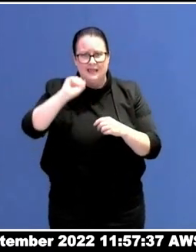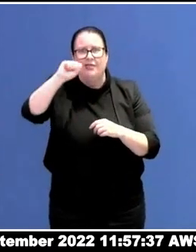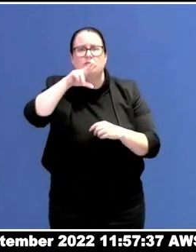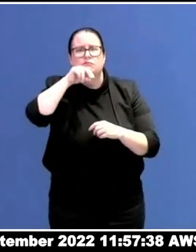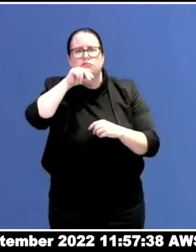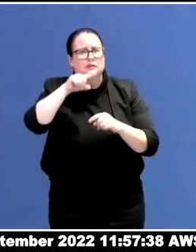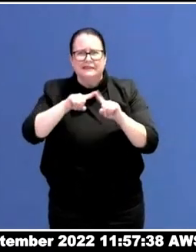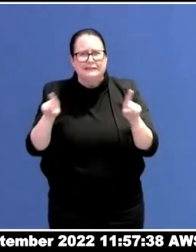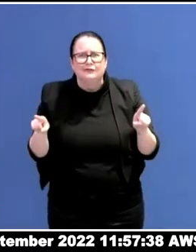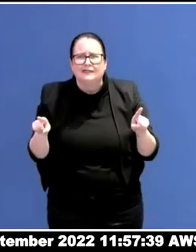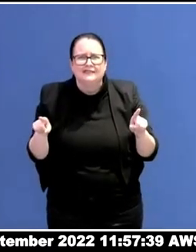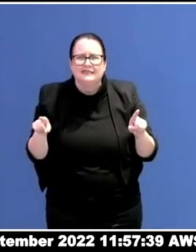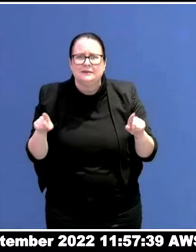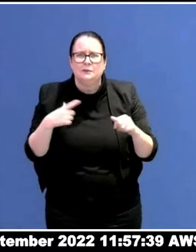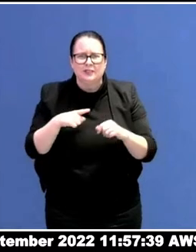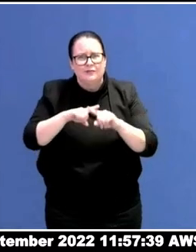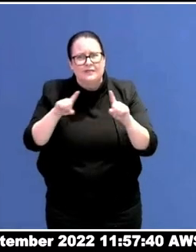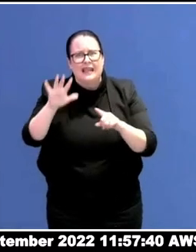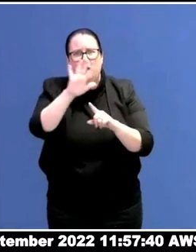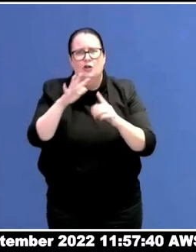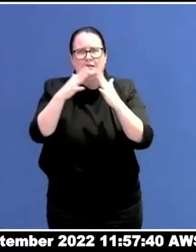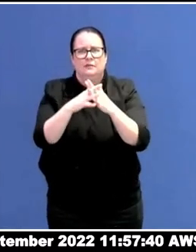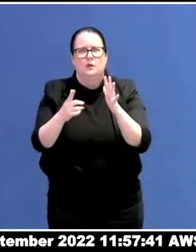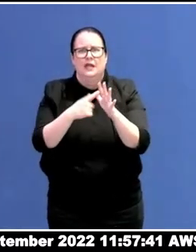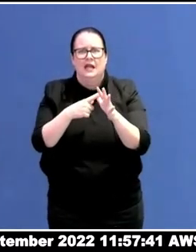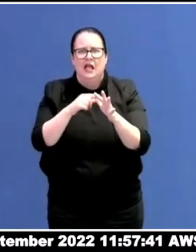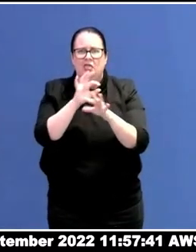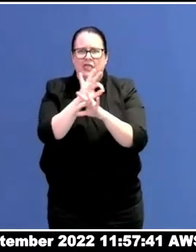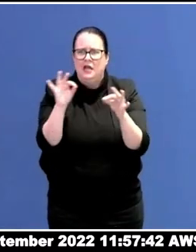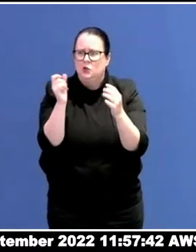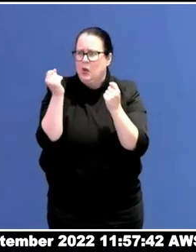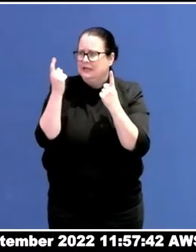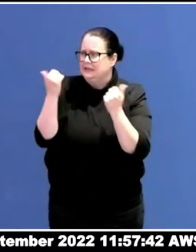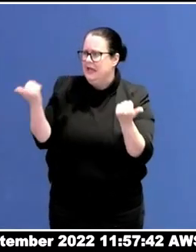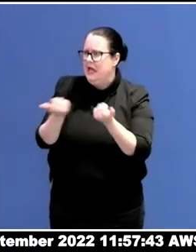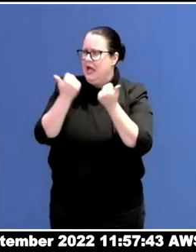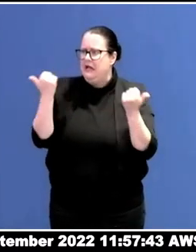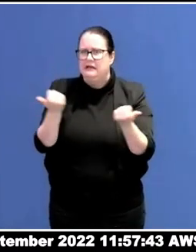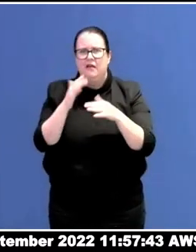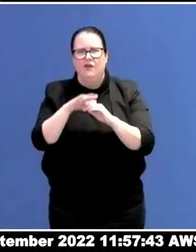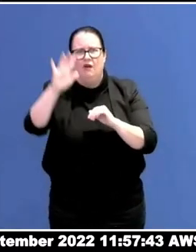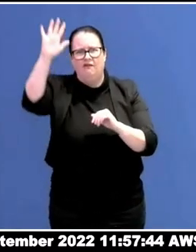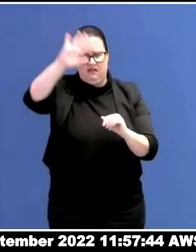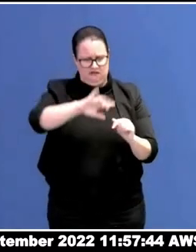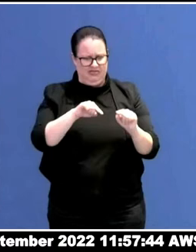regions of Western Australia, and they don't have the adequate resourcing that is happening right in that place right now.